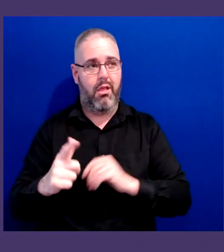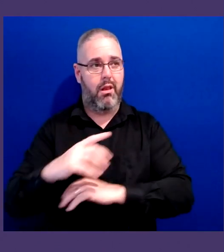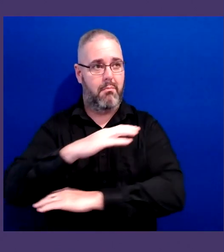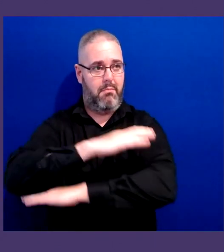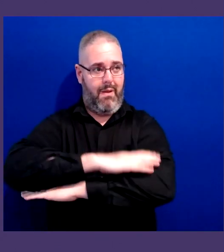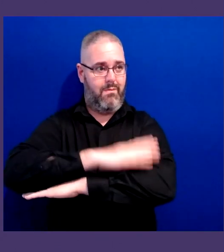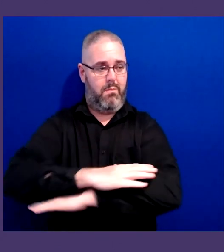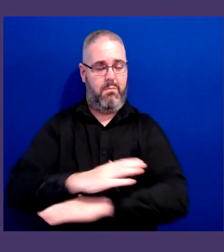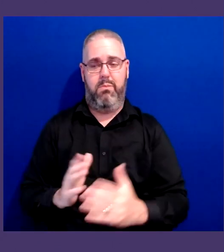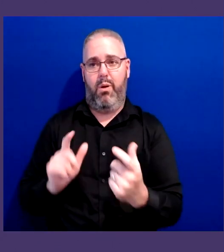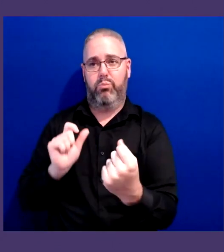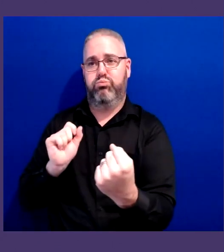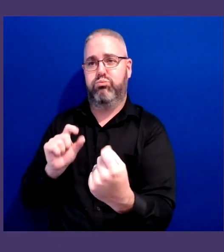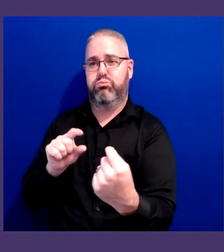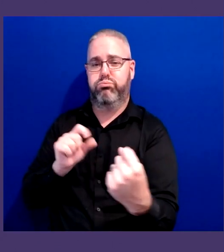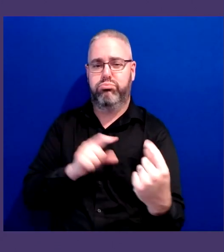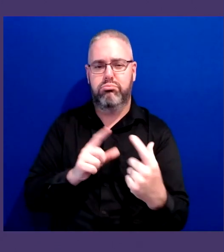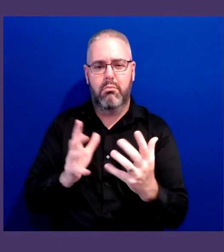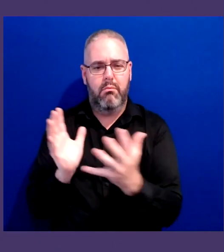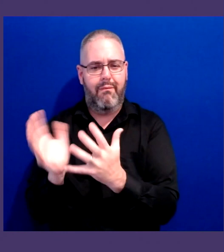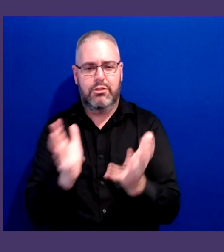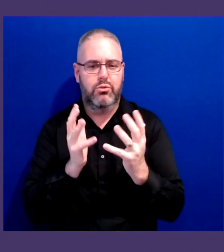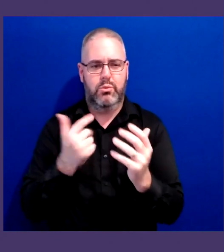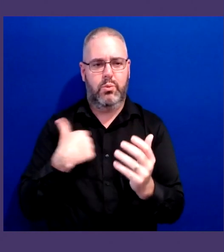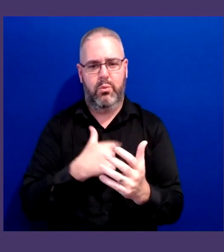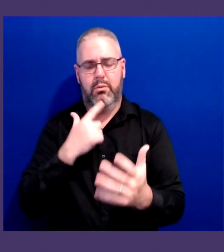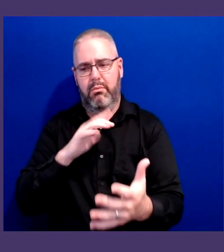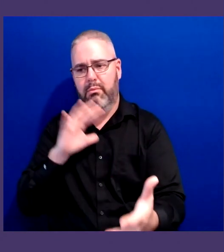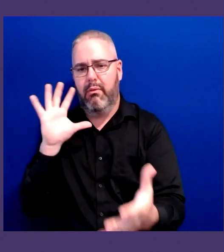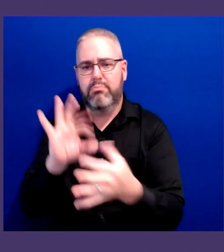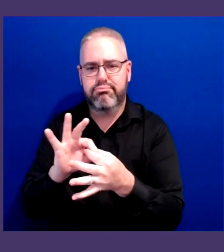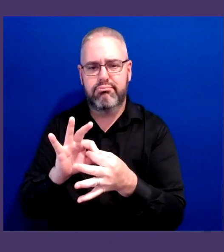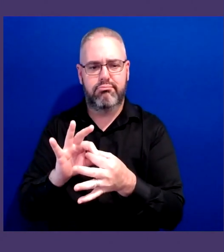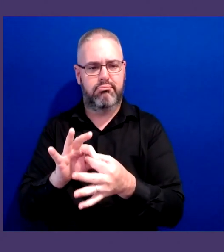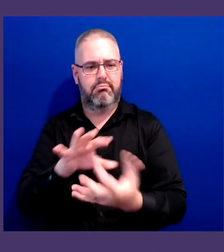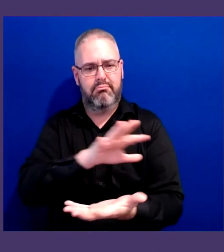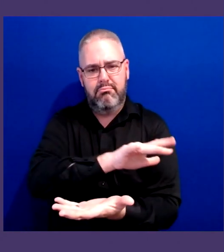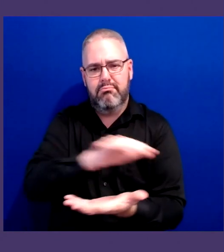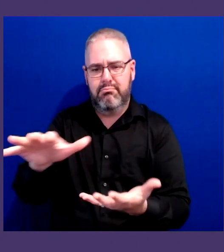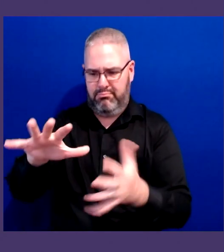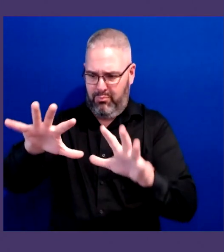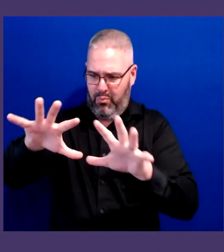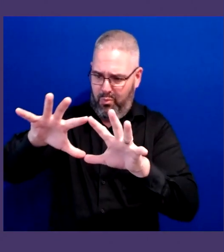a way that enables us to connect across the world. If people remember back to COVID